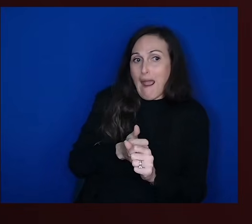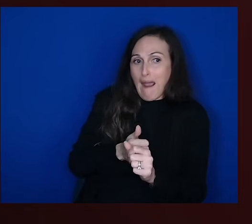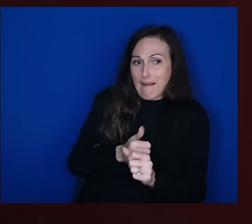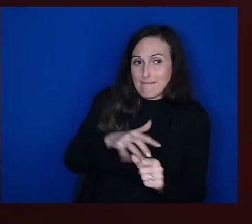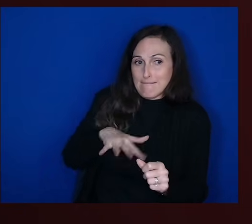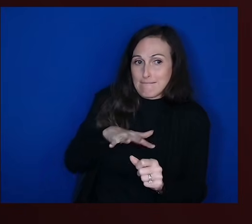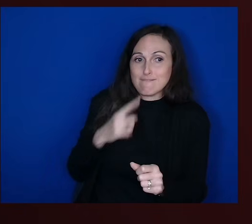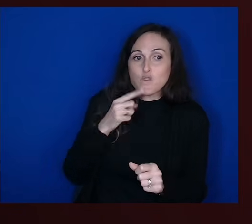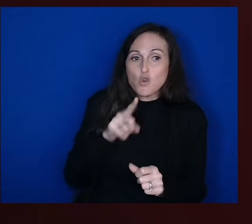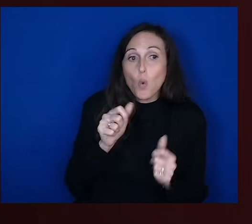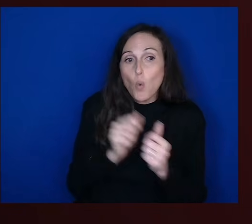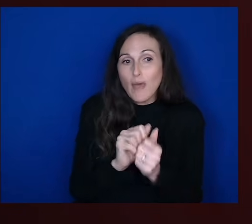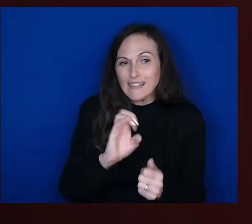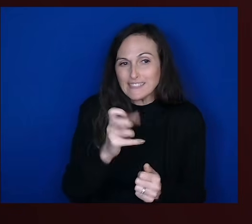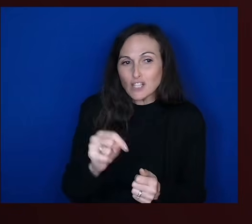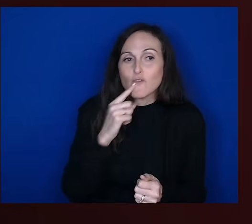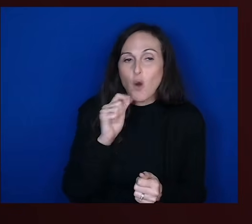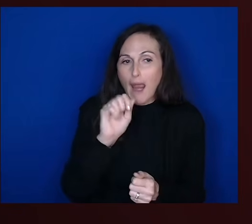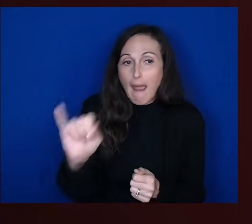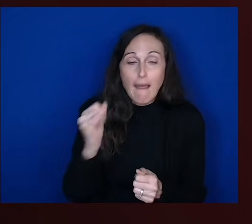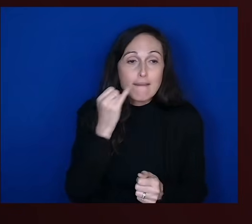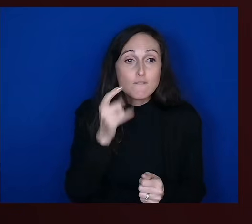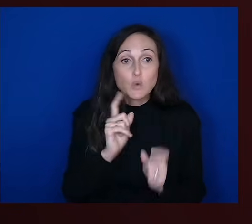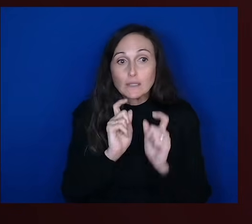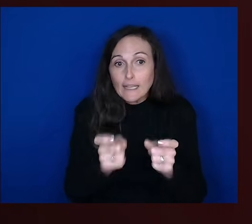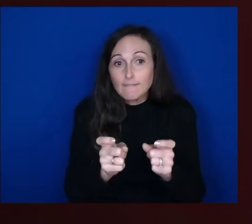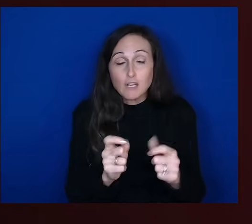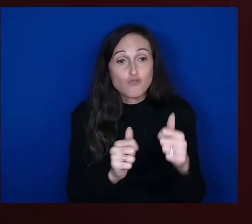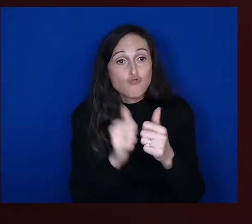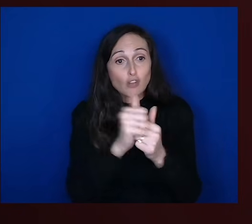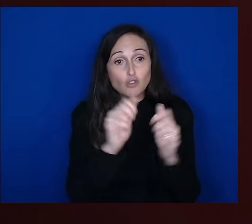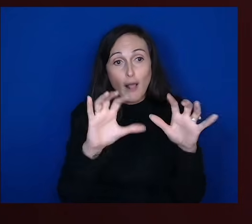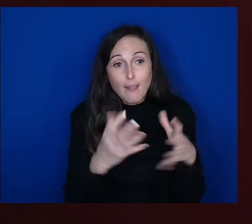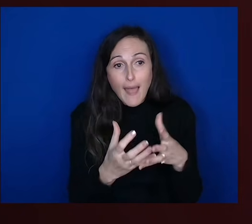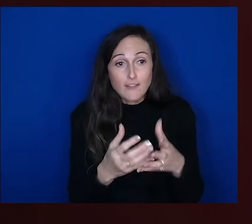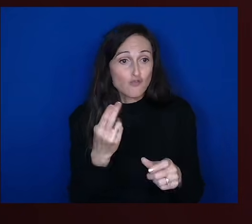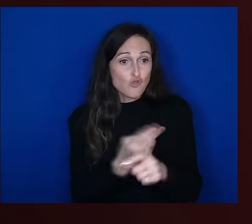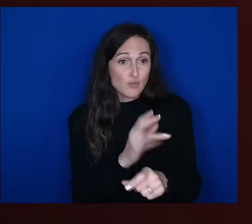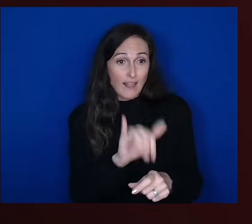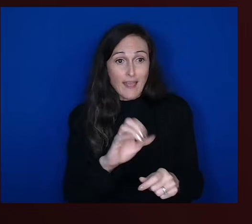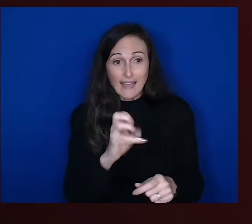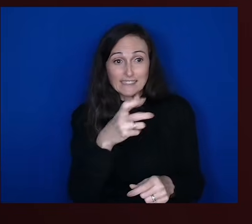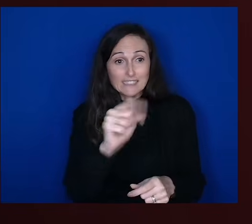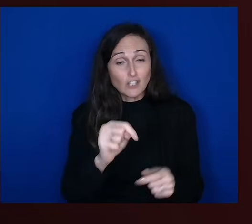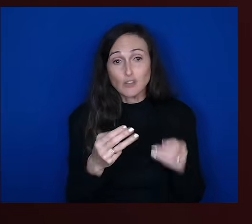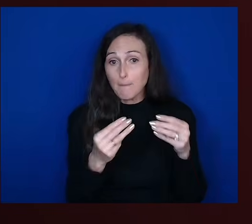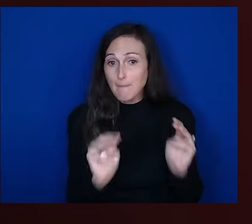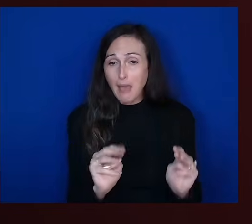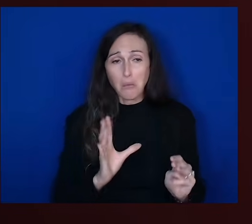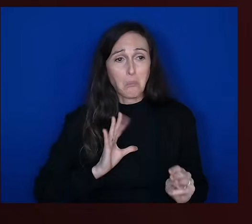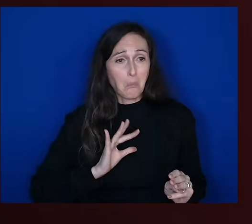So, if you give a structured class, just by using this extension method, there's a generic extension method.